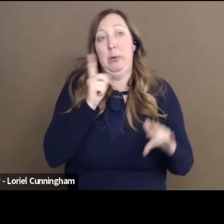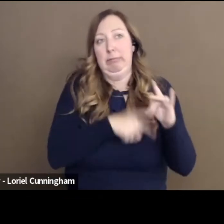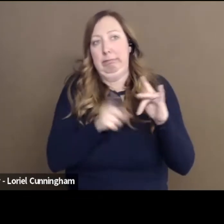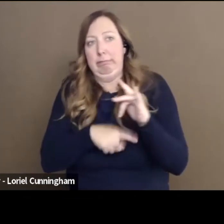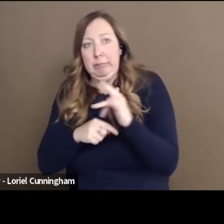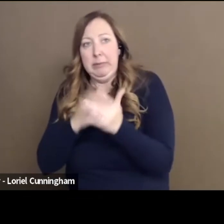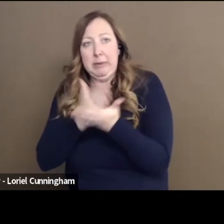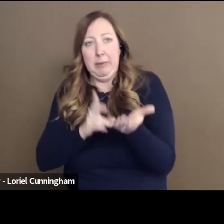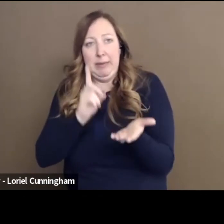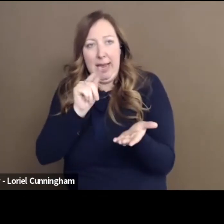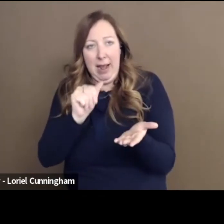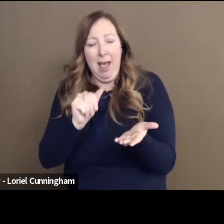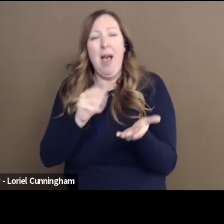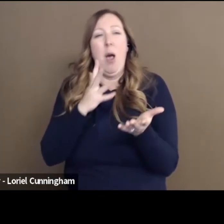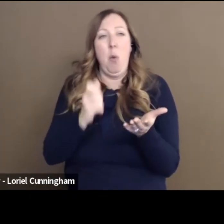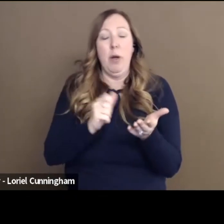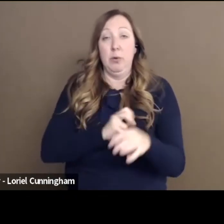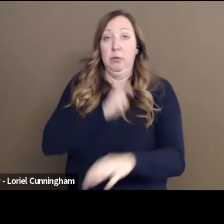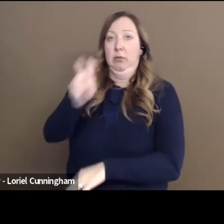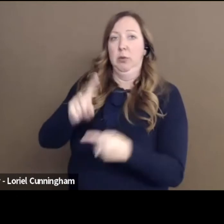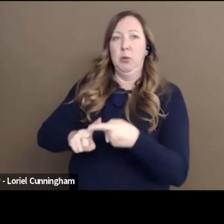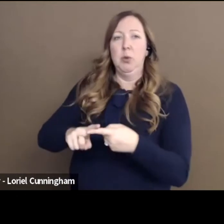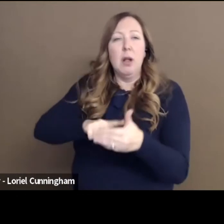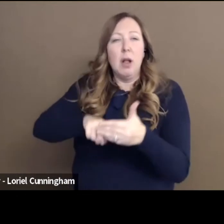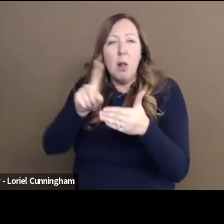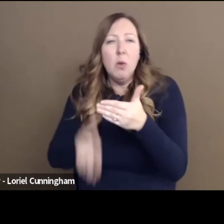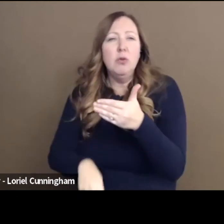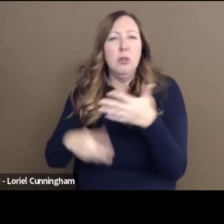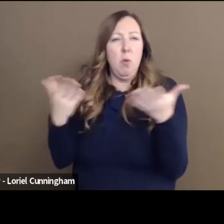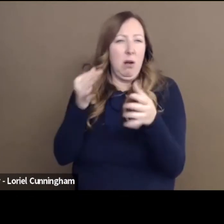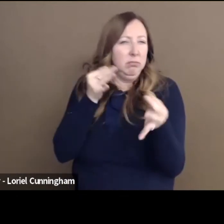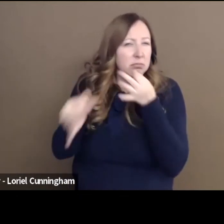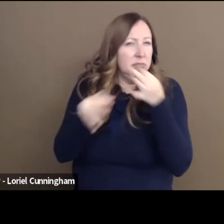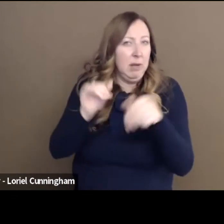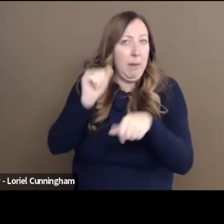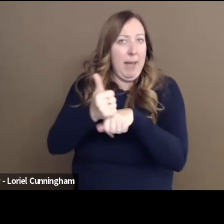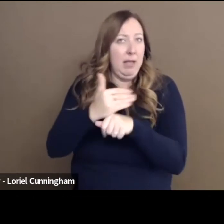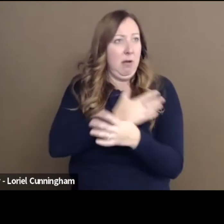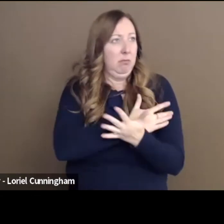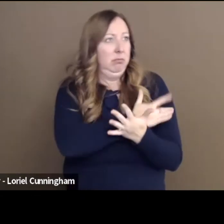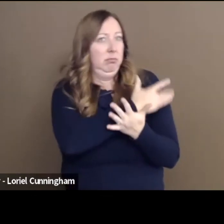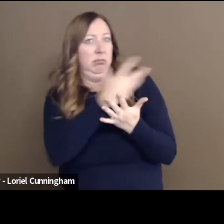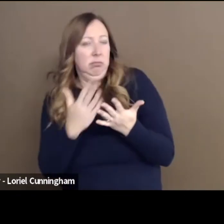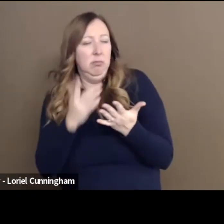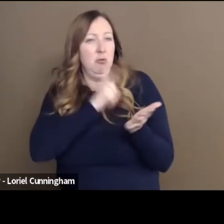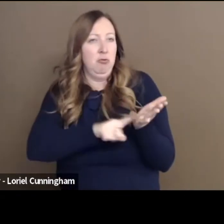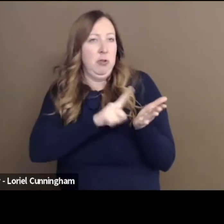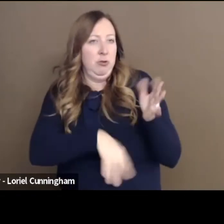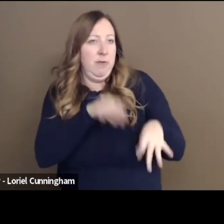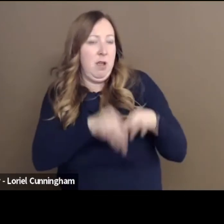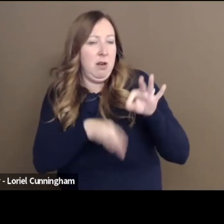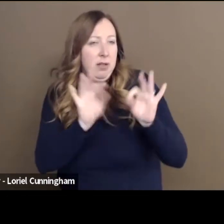conclusions that we have from this and sort of explanations so